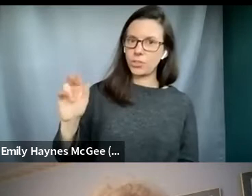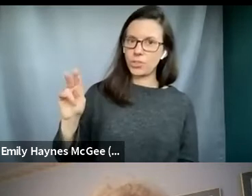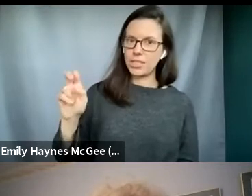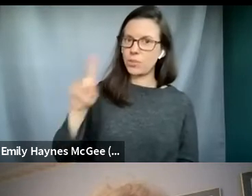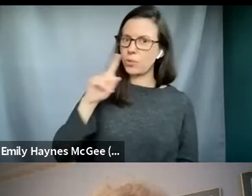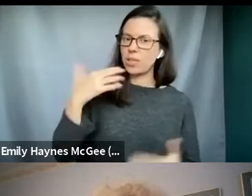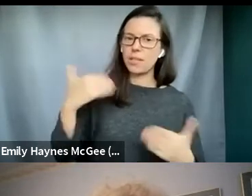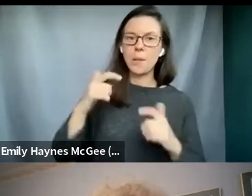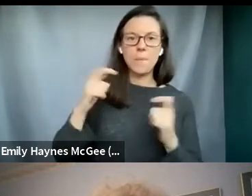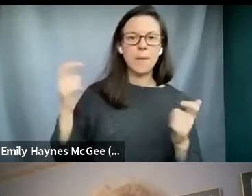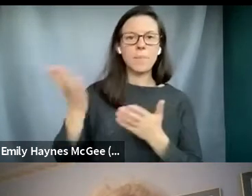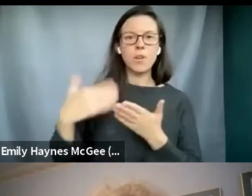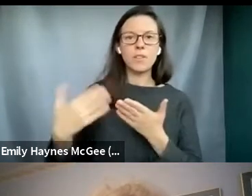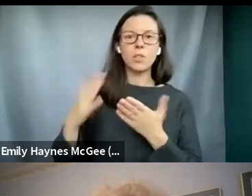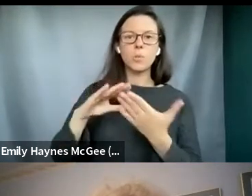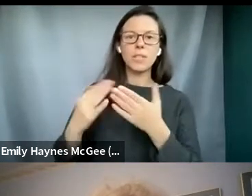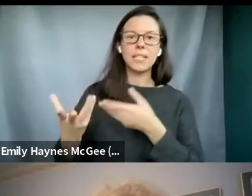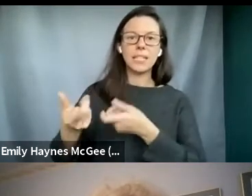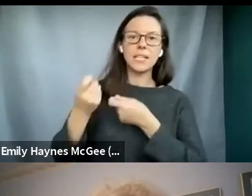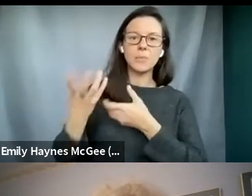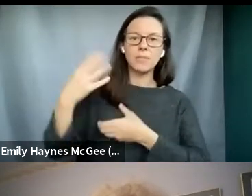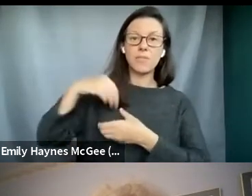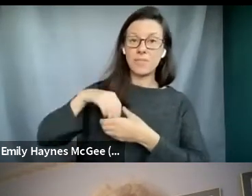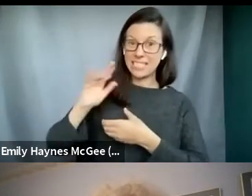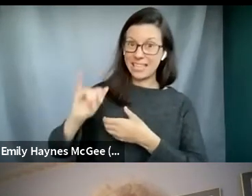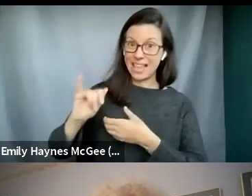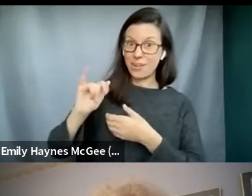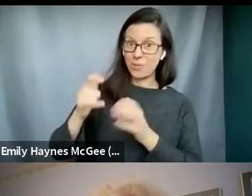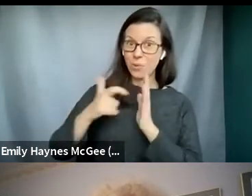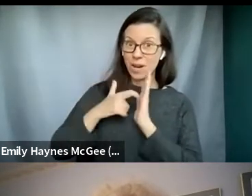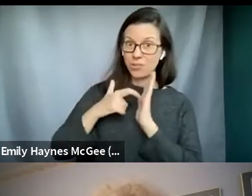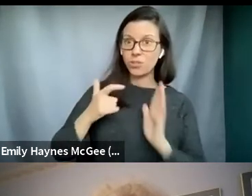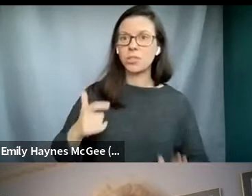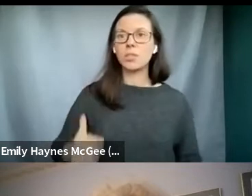Involvement, is that necessarily looked for in the applications?